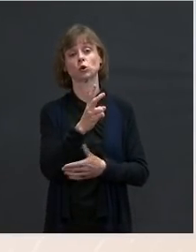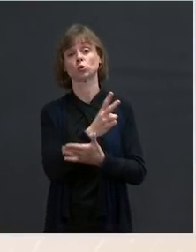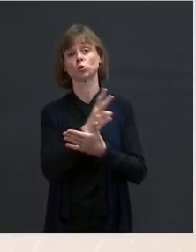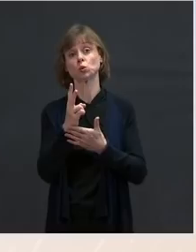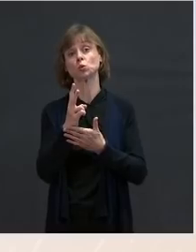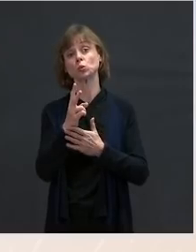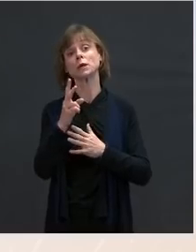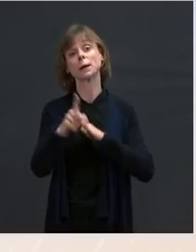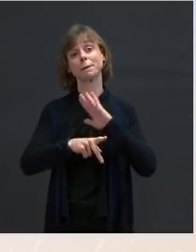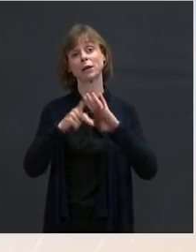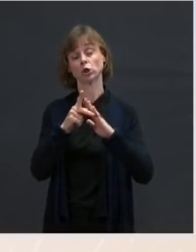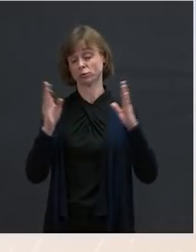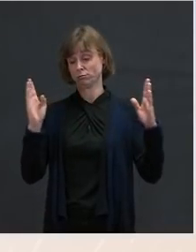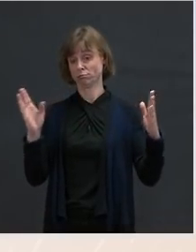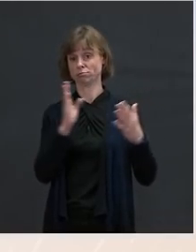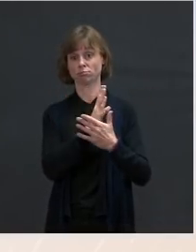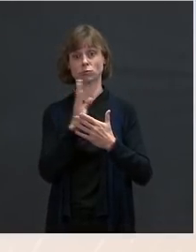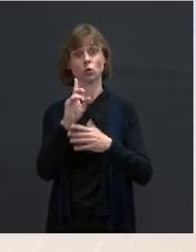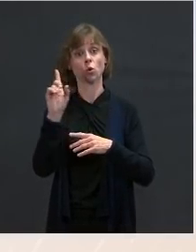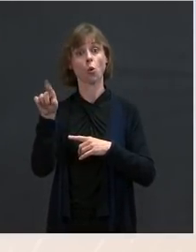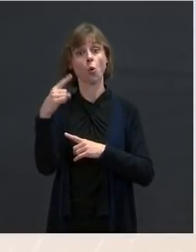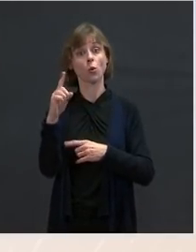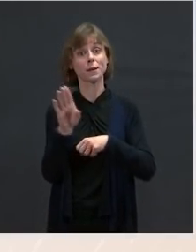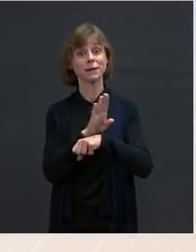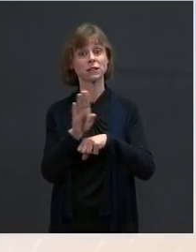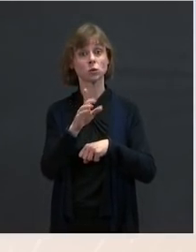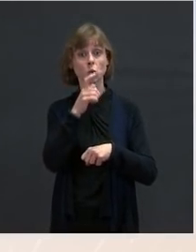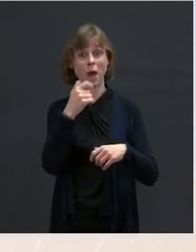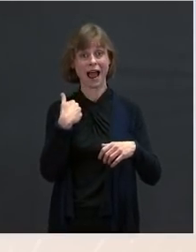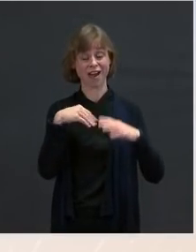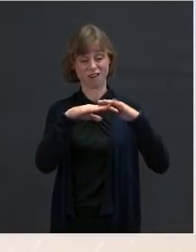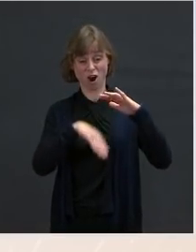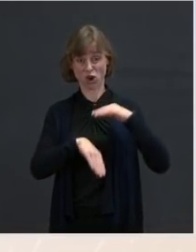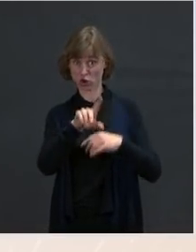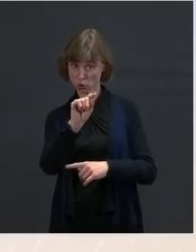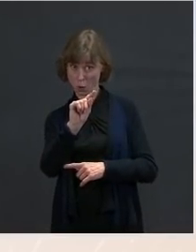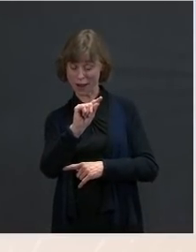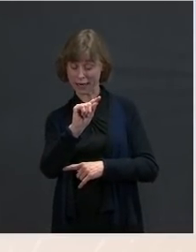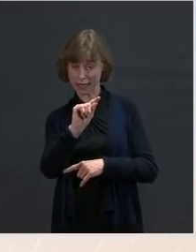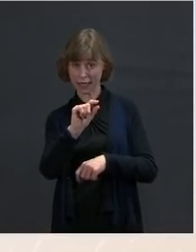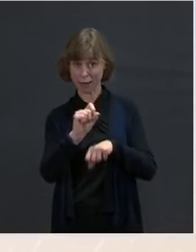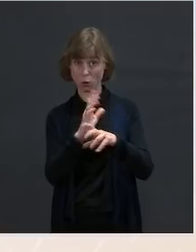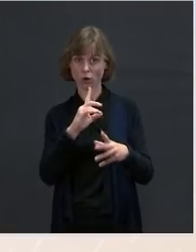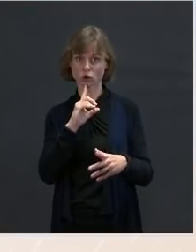during which only businesses with fewer than 20 employees -- so ninety- -- ninety-eight percent of them --